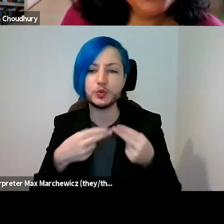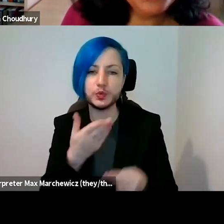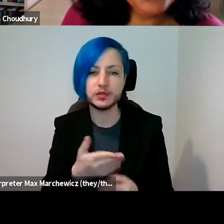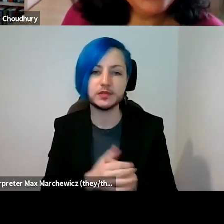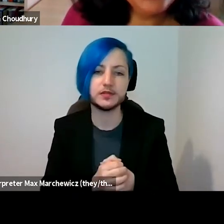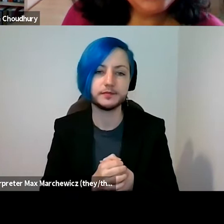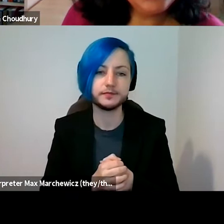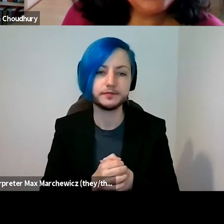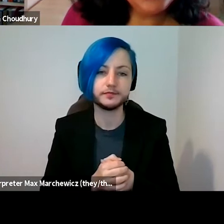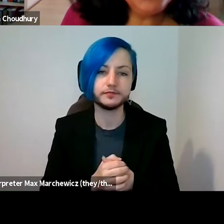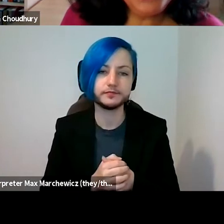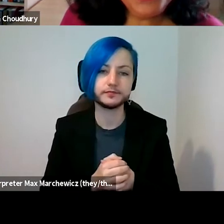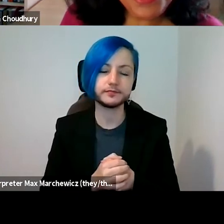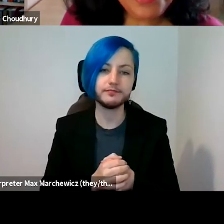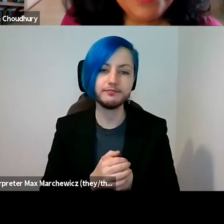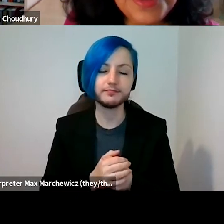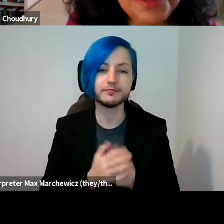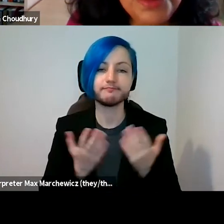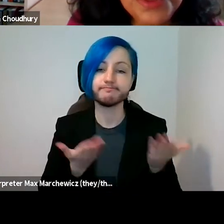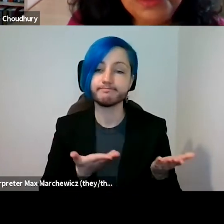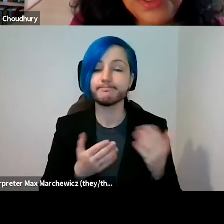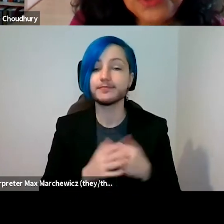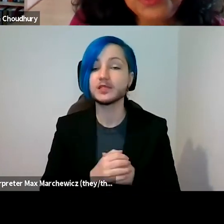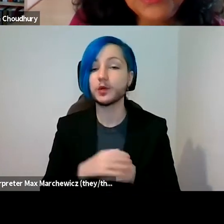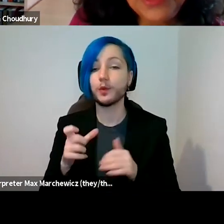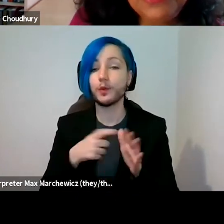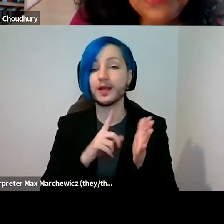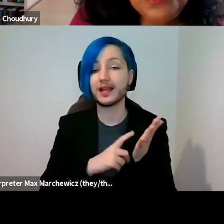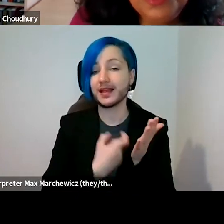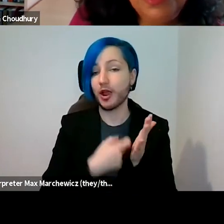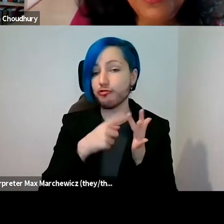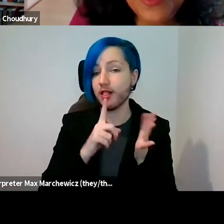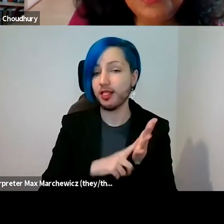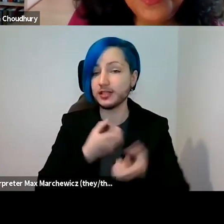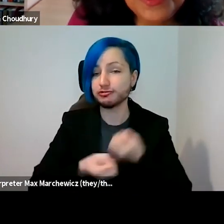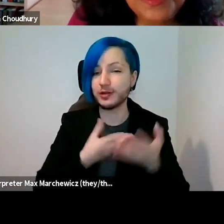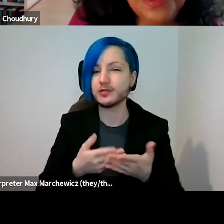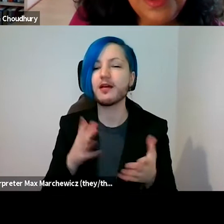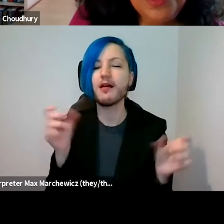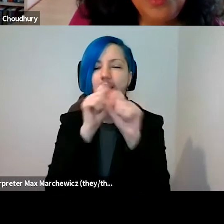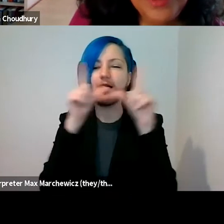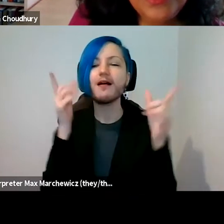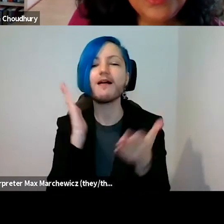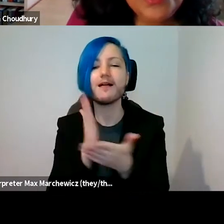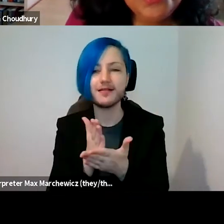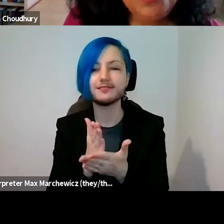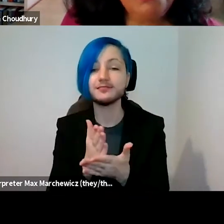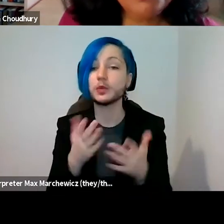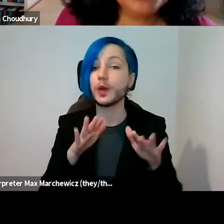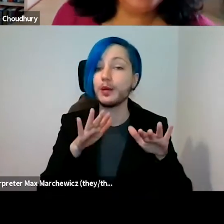There it is, and suddenly Carol's description begins to make sense, as we remember that Britain went to two wars